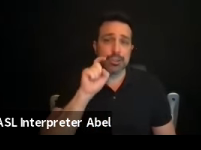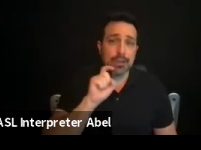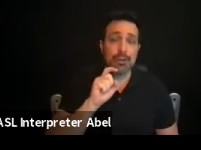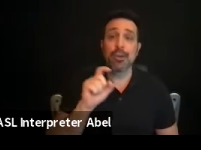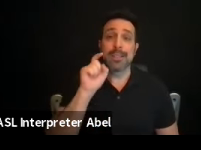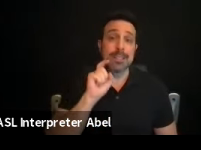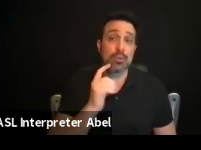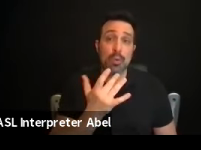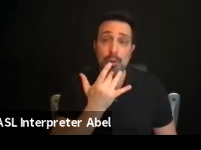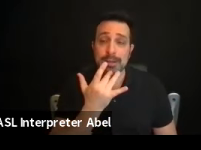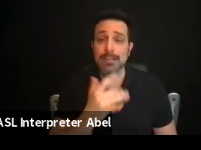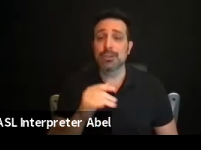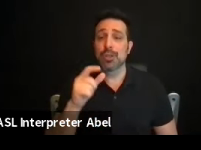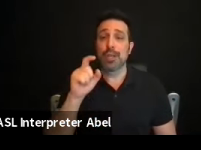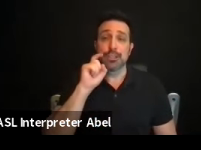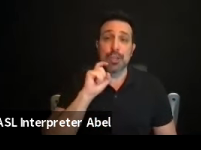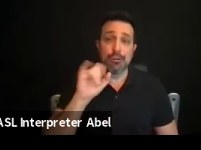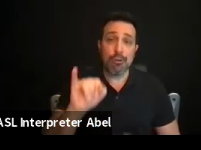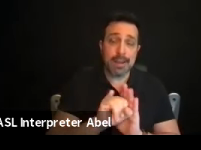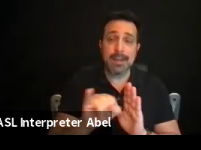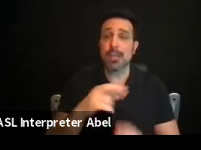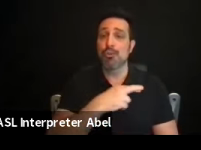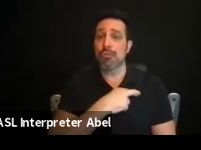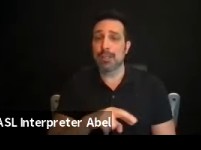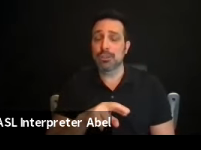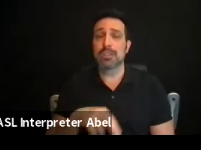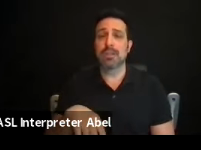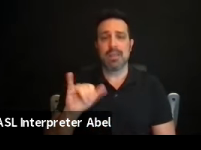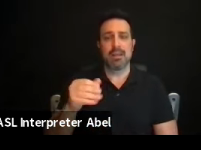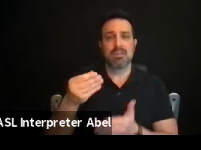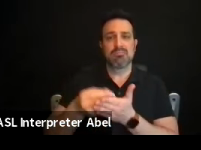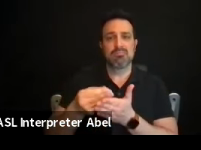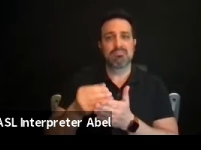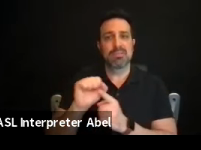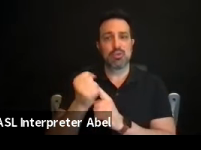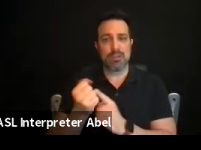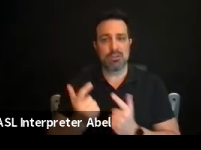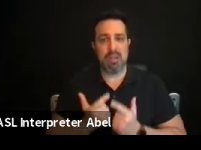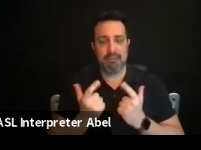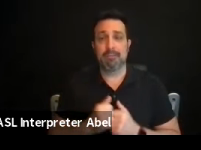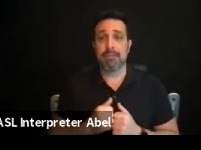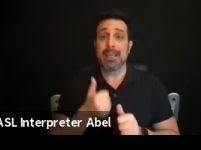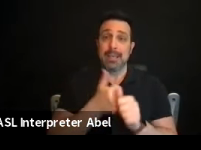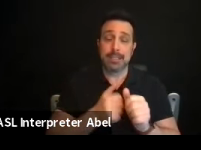race, ethnicity immigration status, age, gender, sexual orientation,